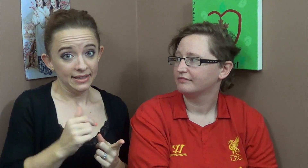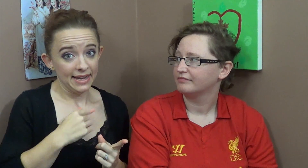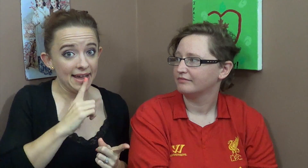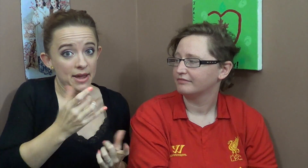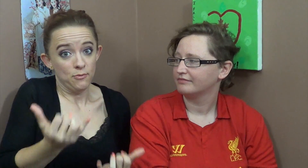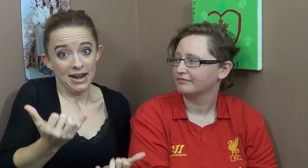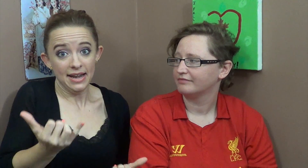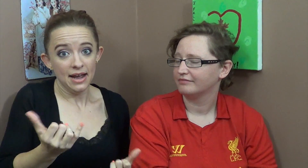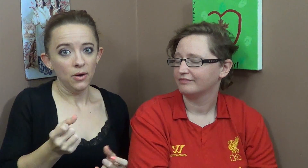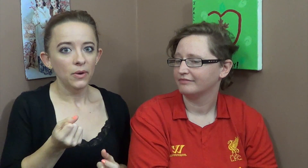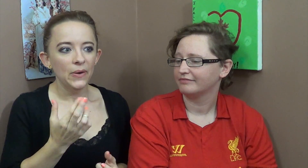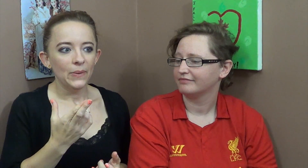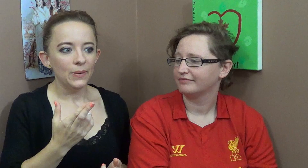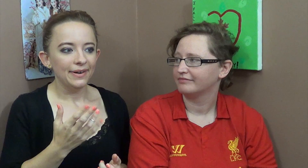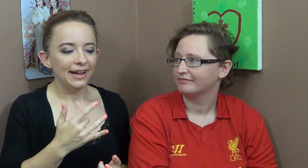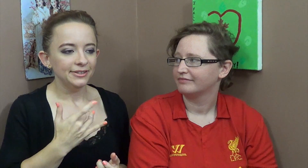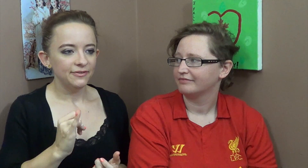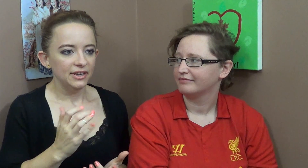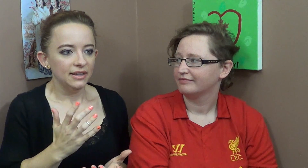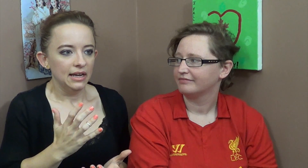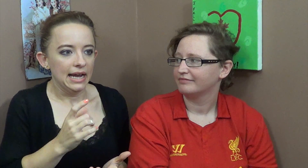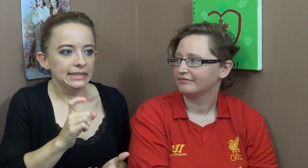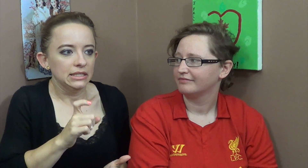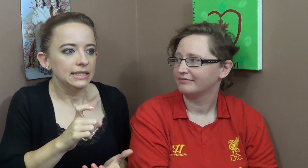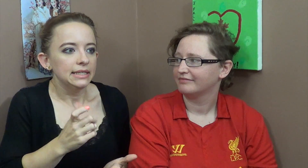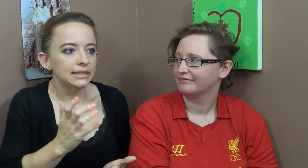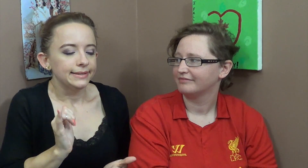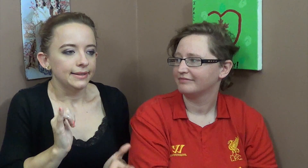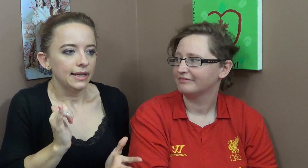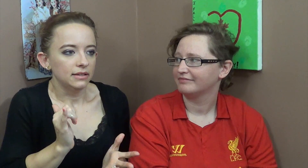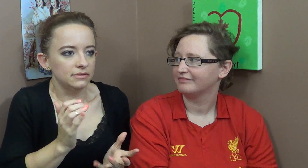signing like I am right now, or I'll just feel like I just need to like